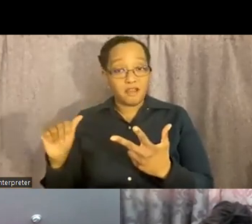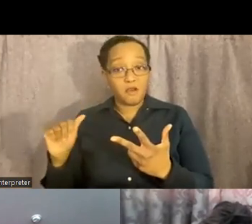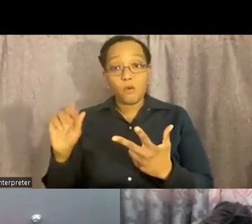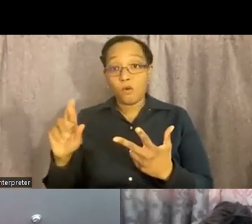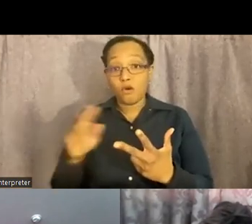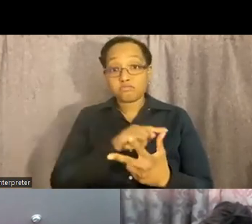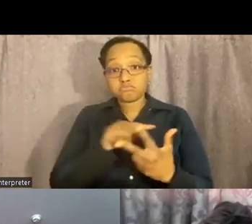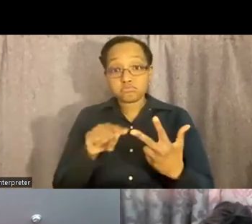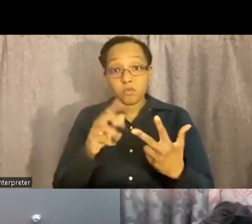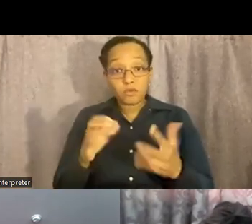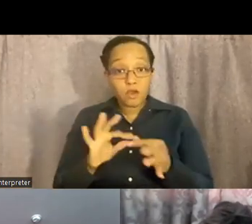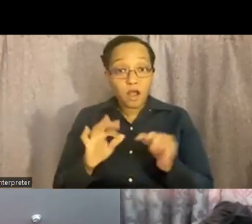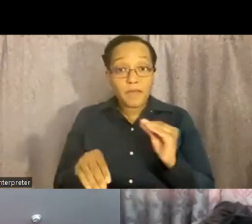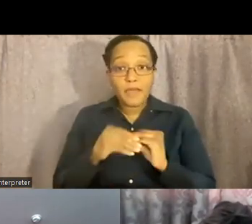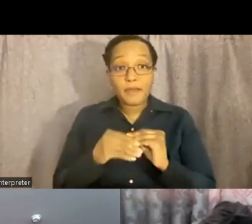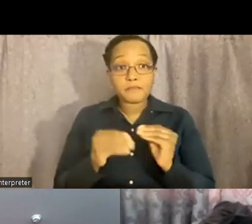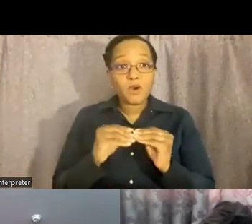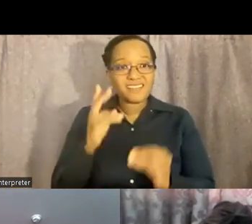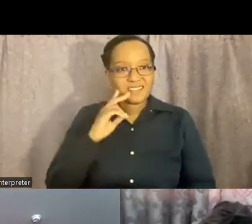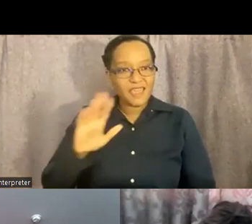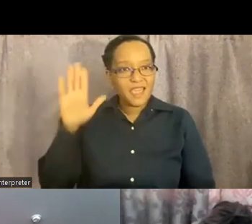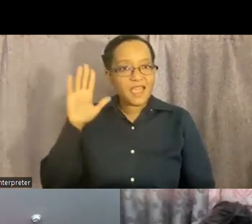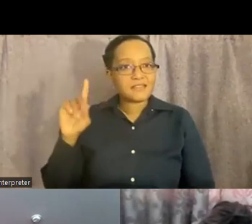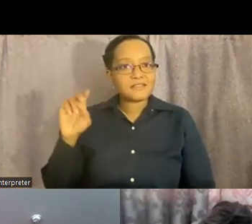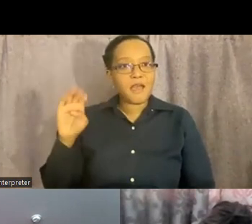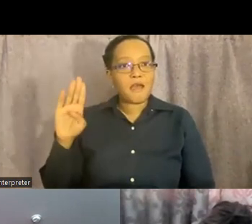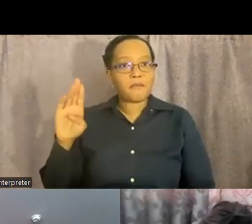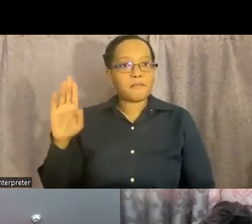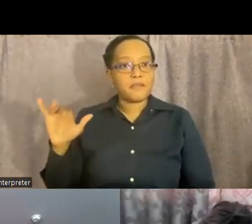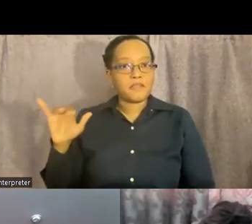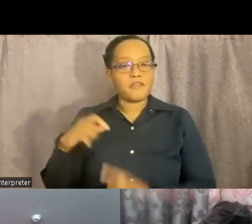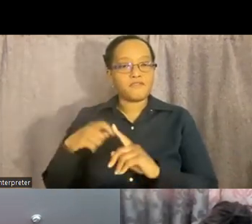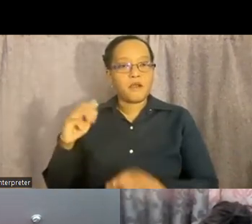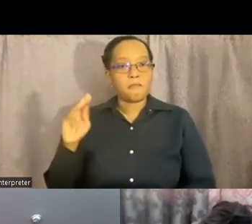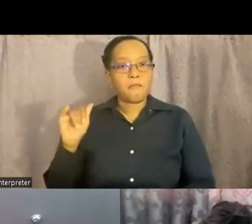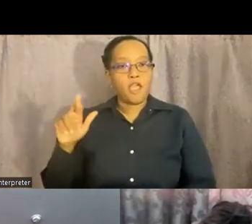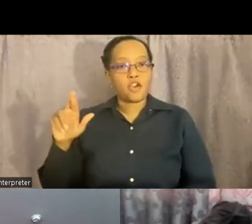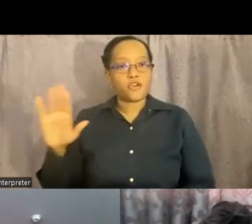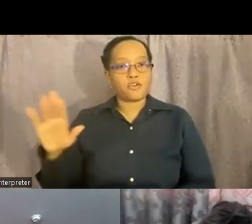I see Debbie Kaplan raise your hand, go ahead Debbie .